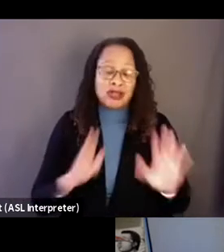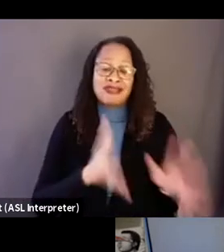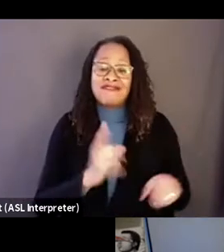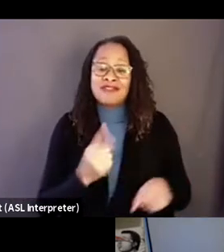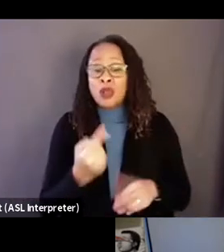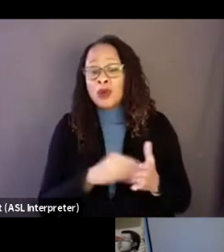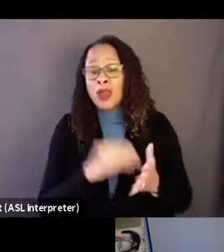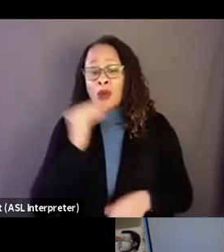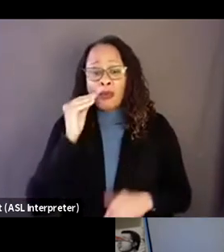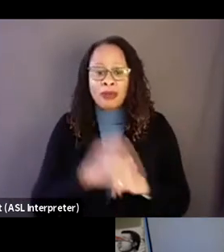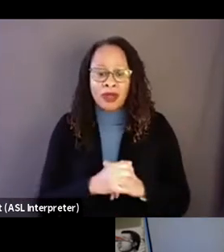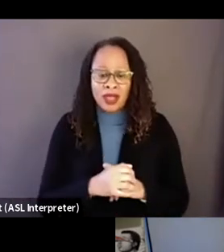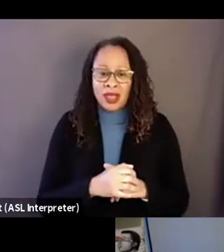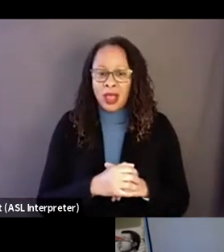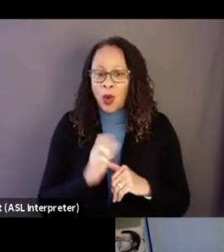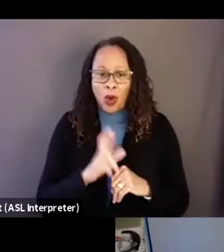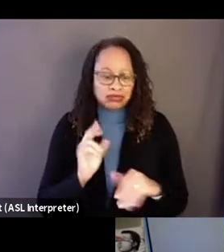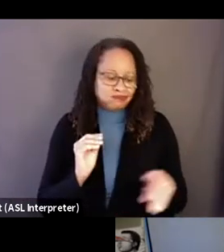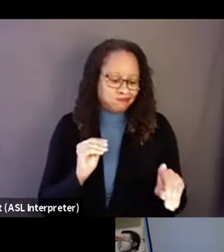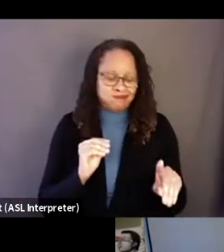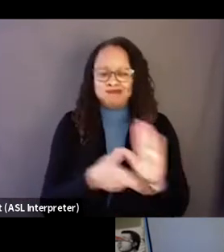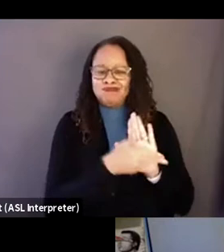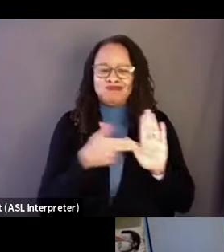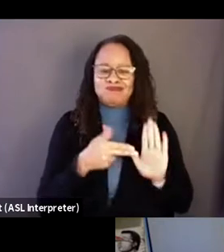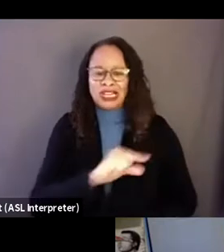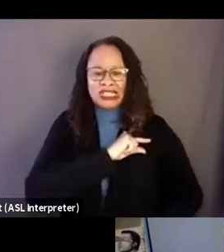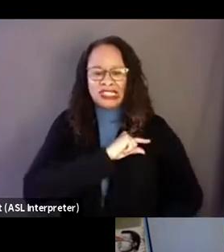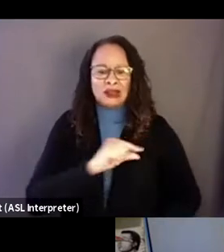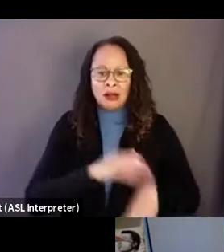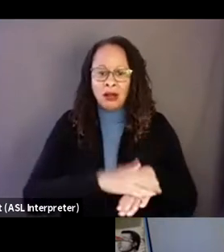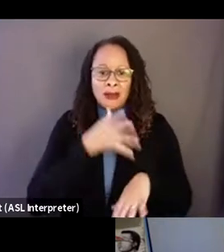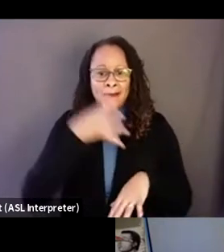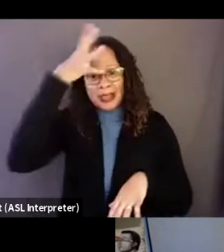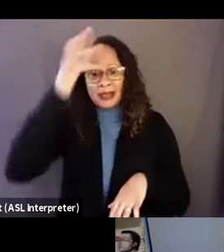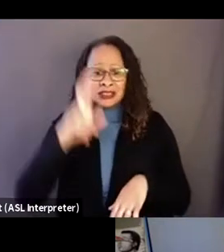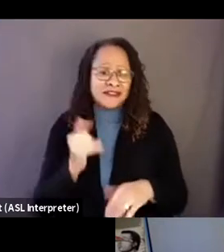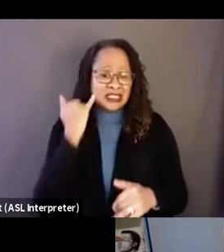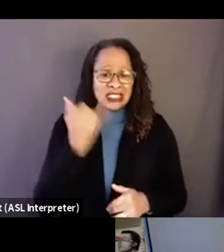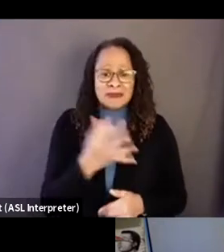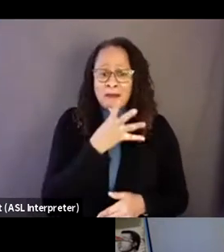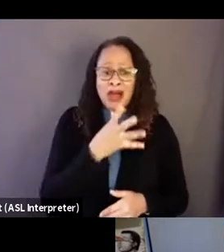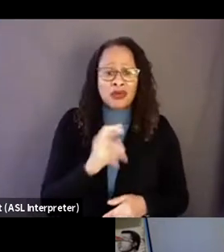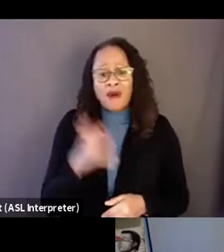They'll either, again, put a guilt trip on the parents, whether it's mother or father or both, that you're not raising your kids right.